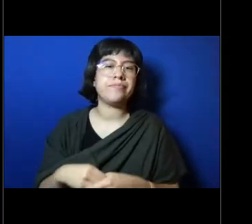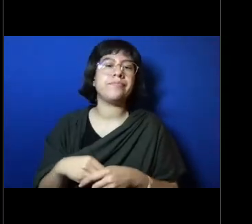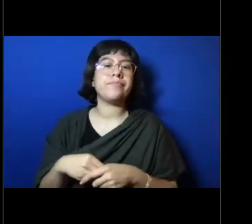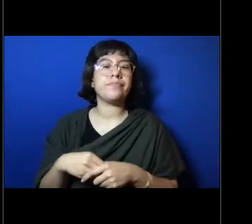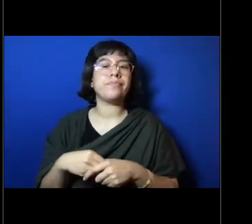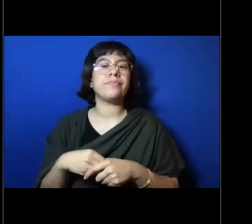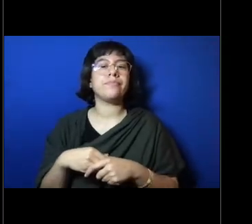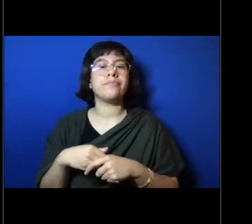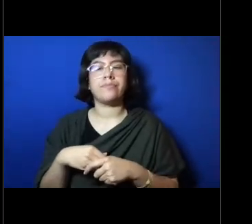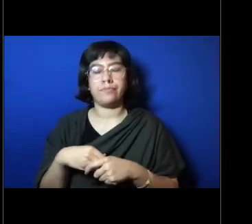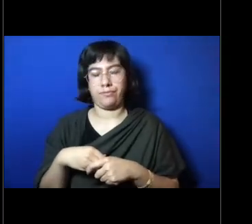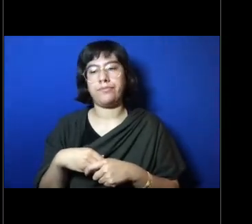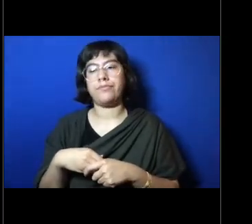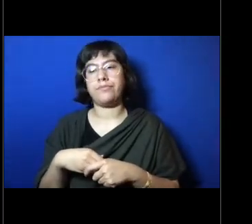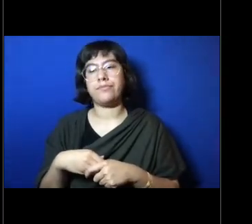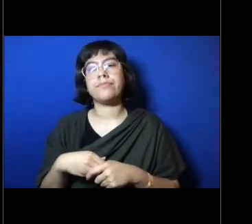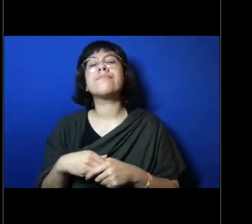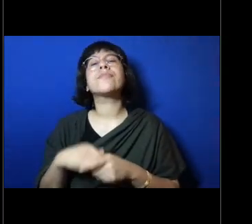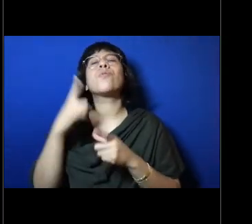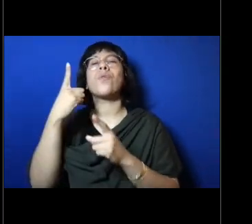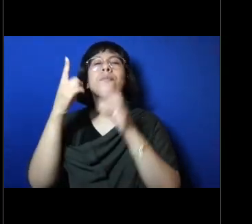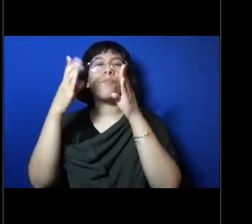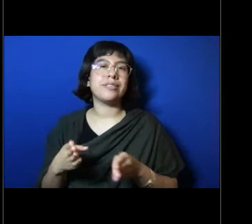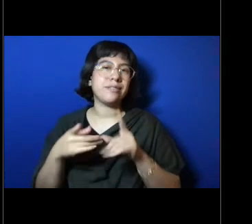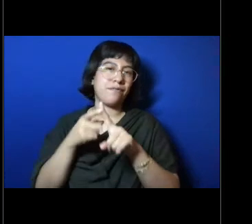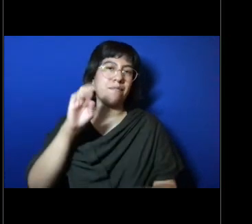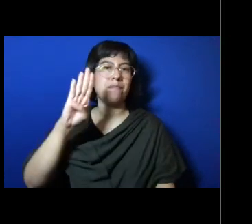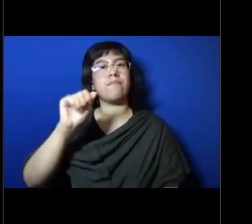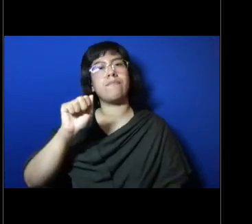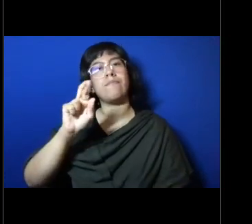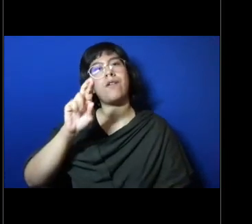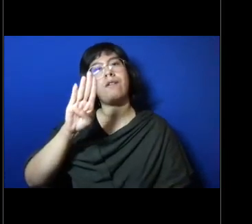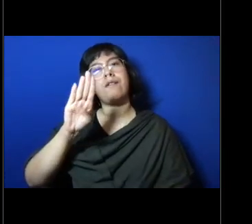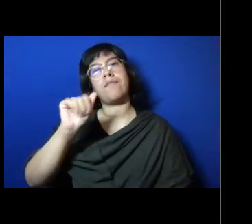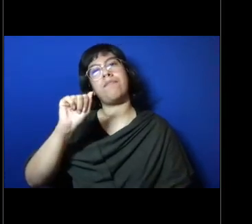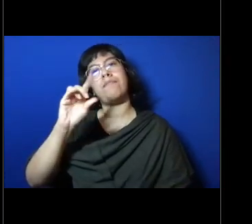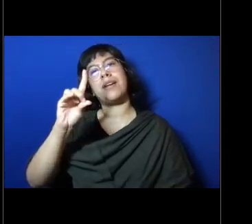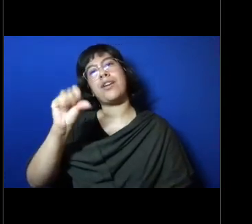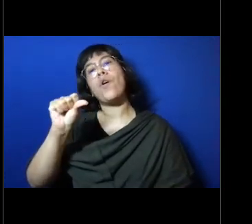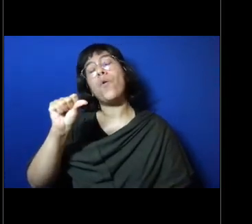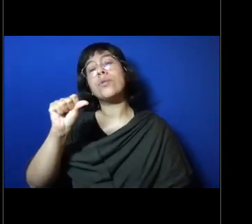One of our listeners is from Barbados. So Liam is wondering are there abalone off the coast of Barbados?